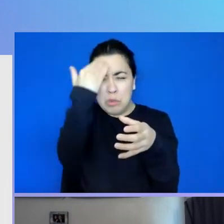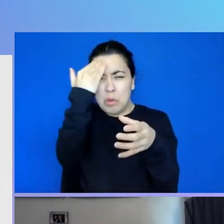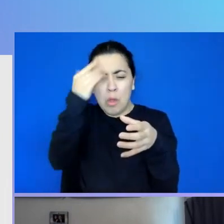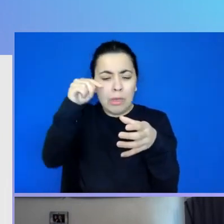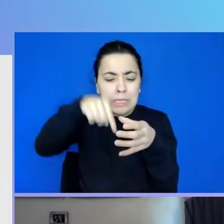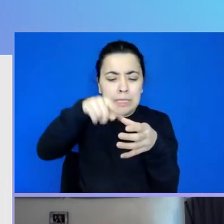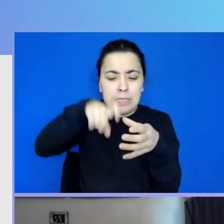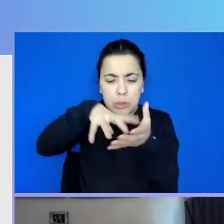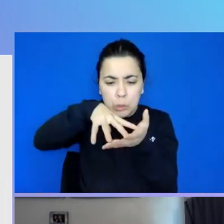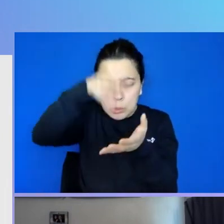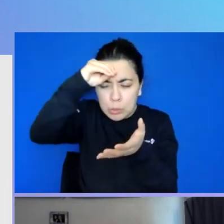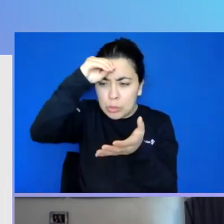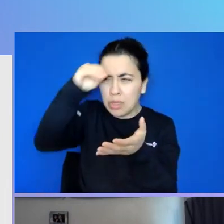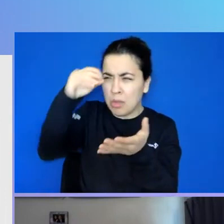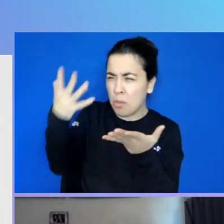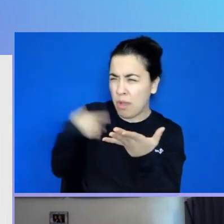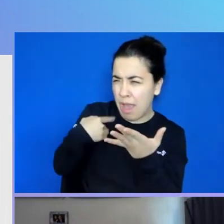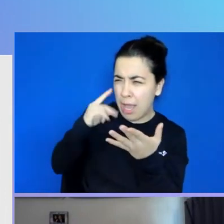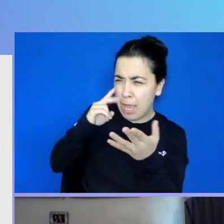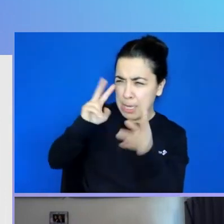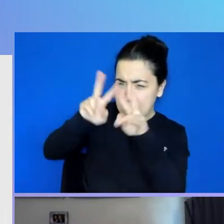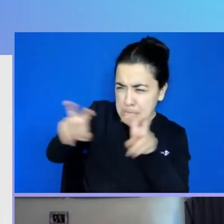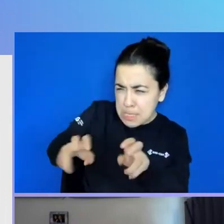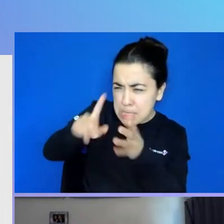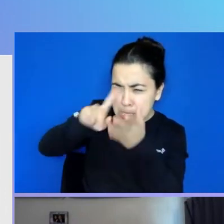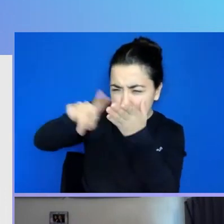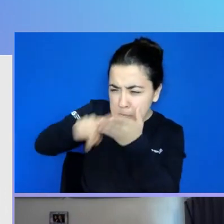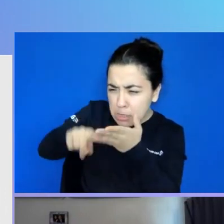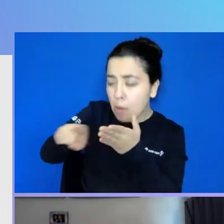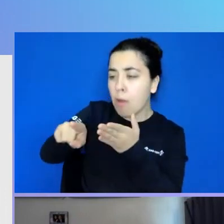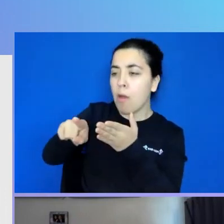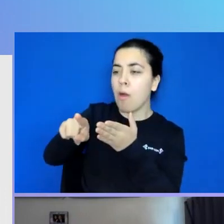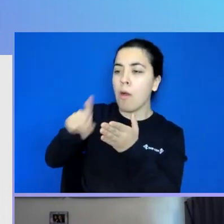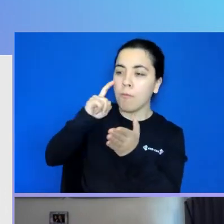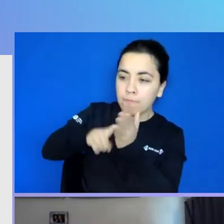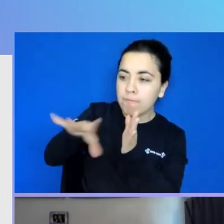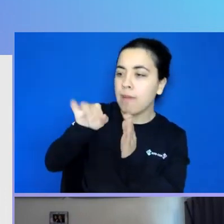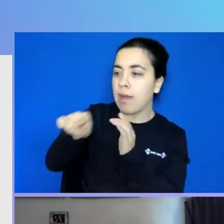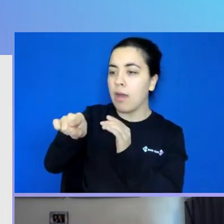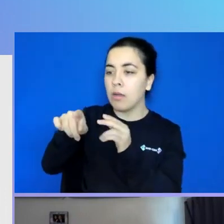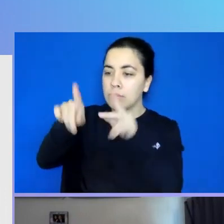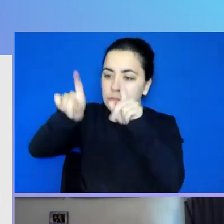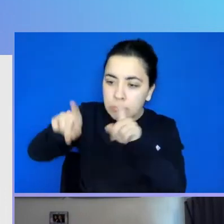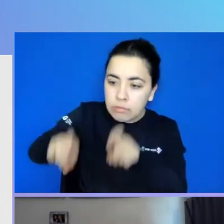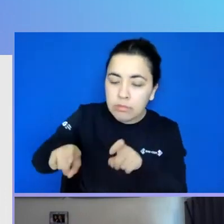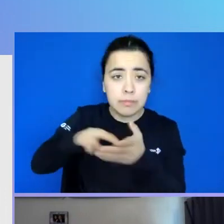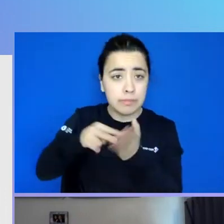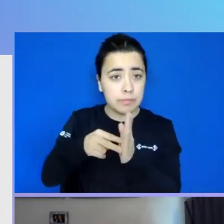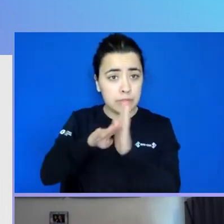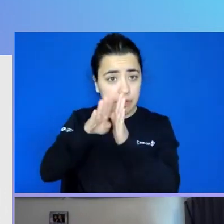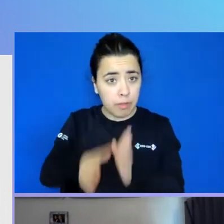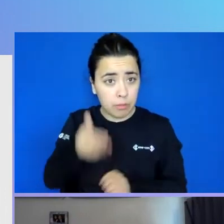know actually how to fix the issue? So really, what it comes down to is you need to be an accessibility expert. But not